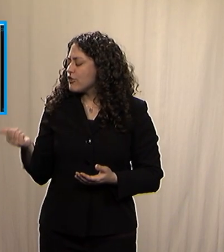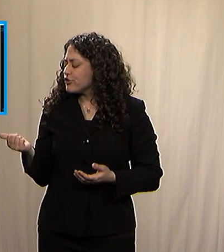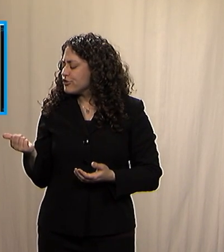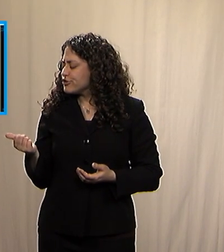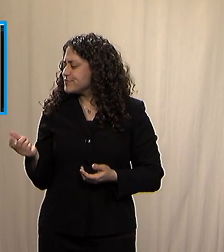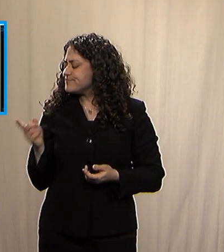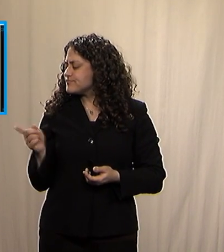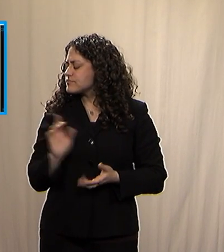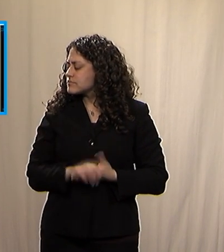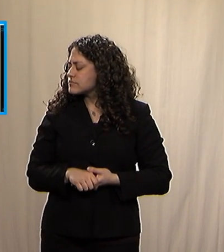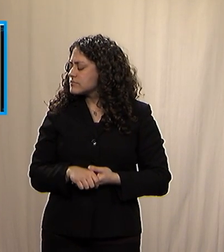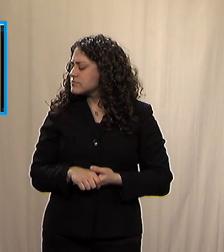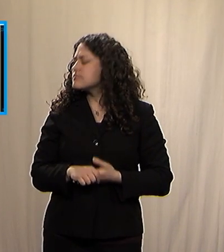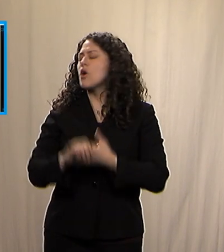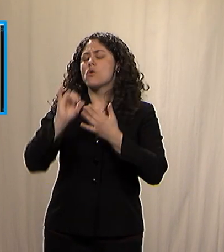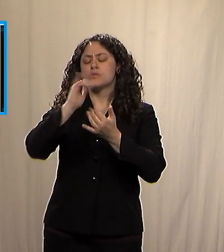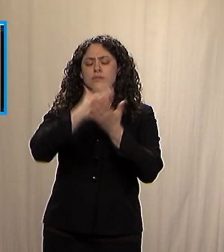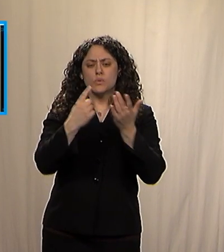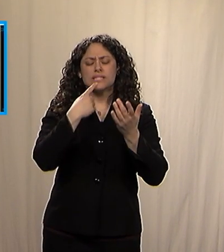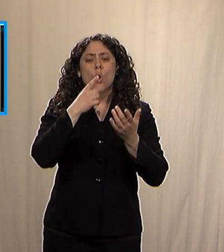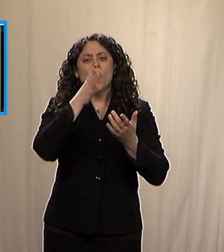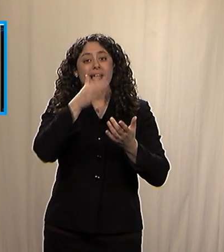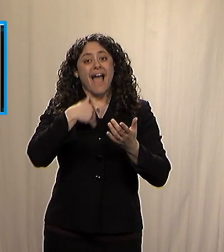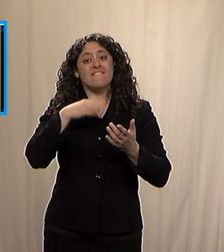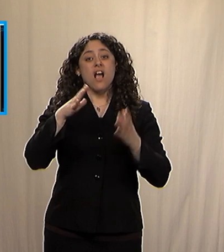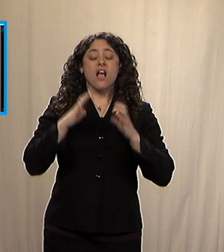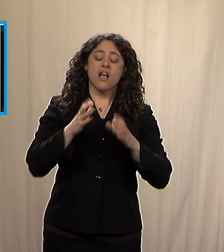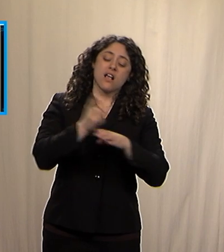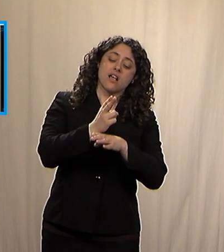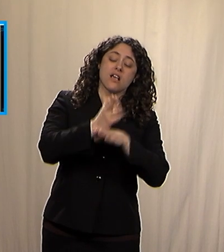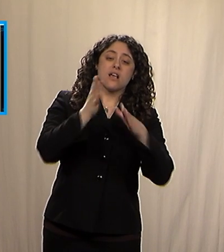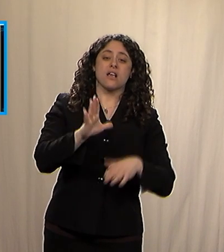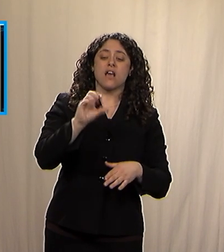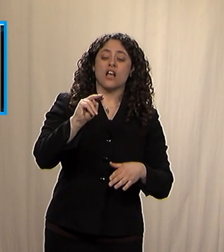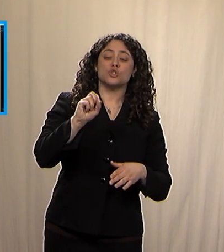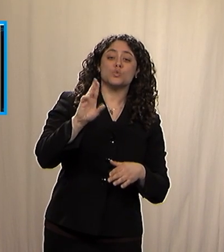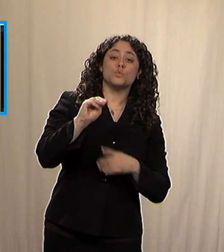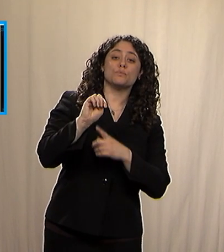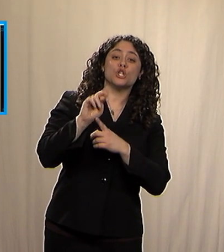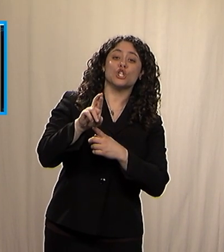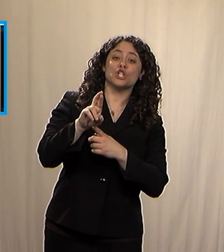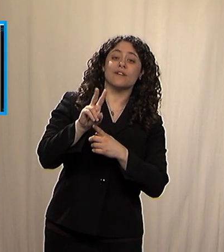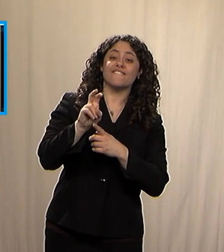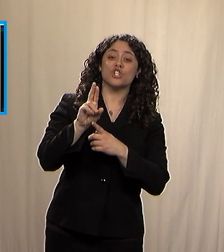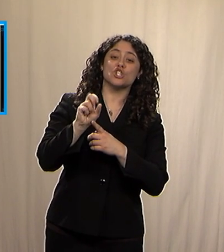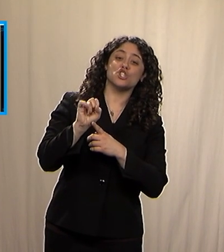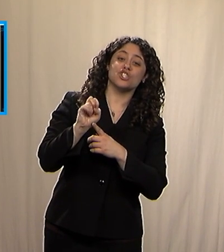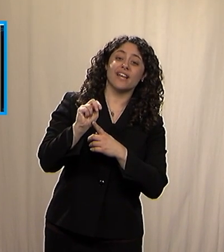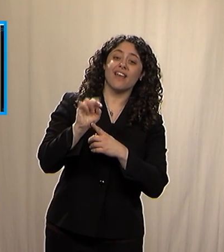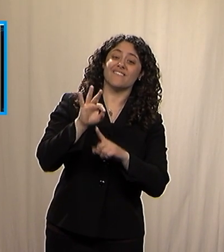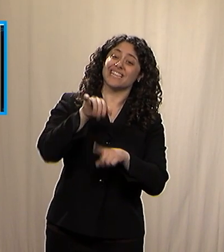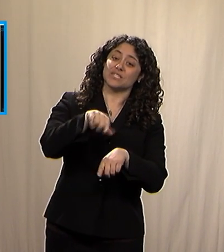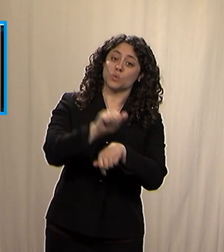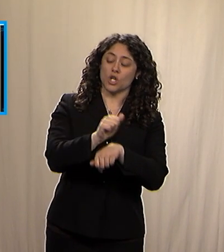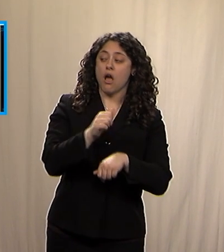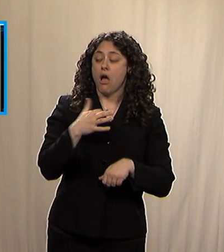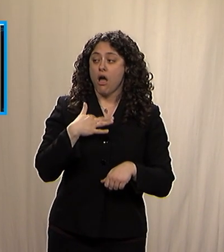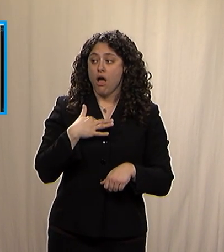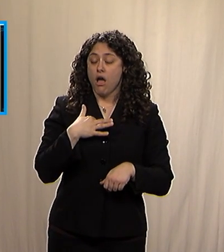Someone said will there be a consumer version of this work? I'm assuming that question would be are we going to talk